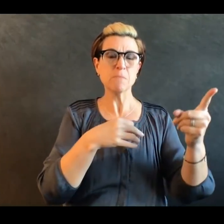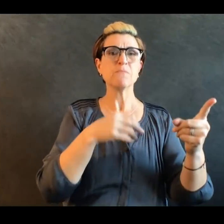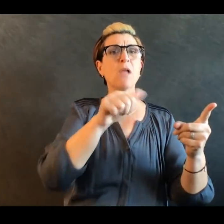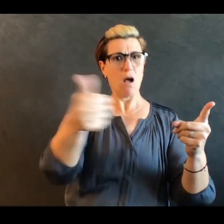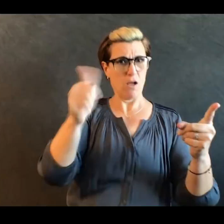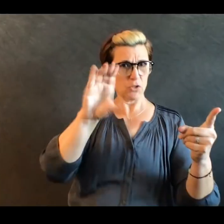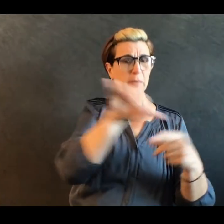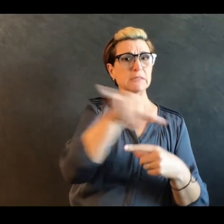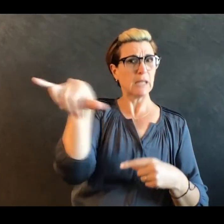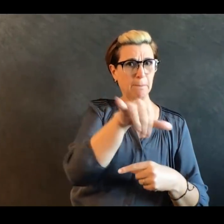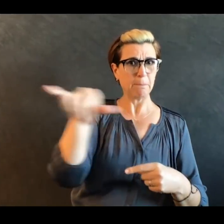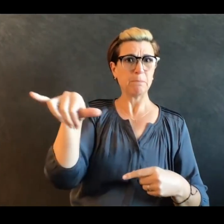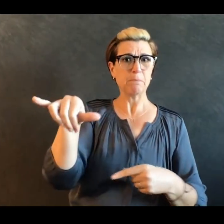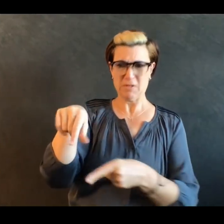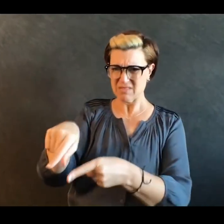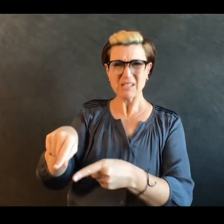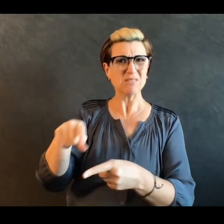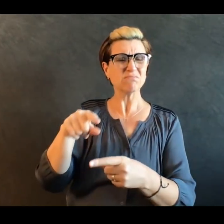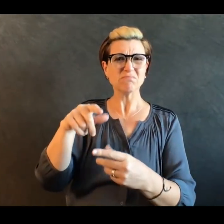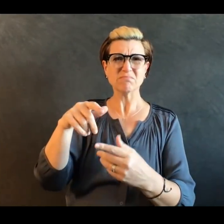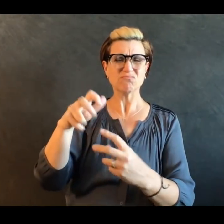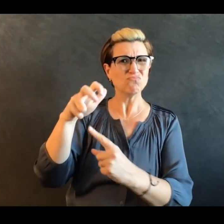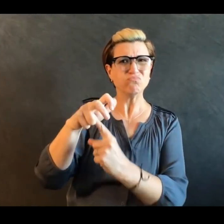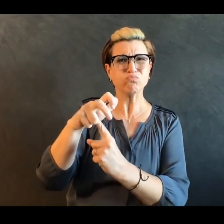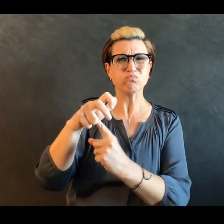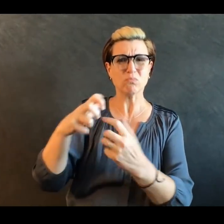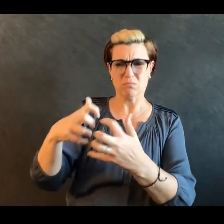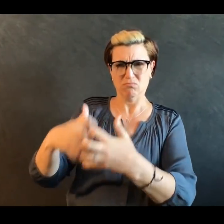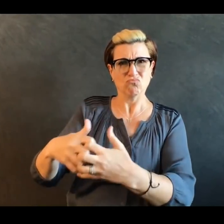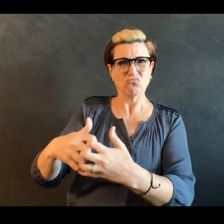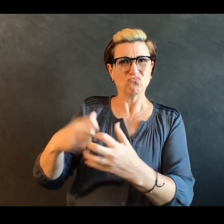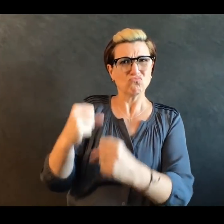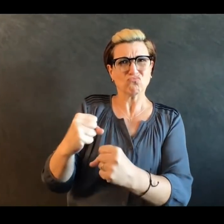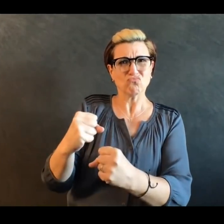ventilators so we're helping a lot of people and at this moment nobody needs